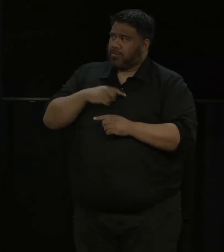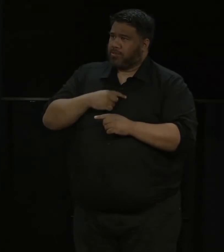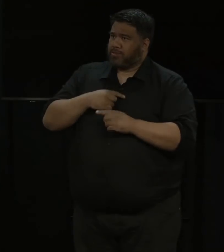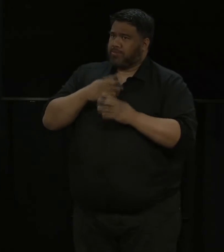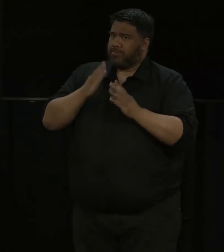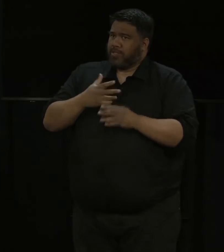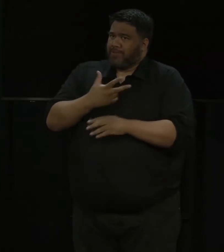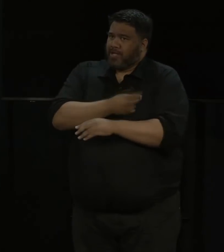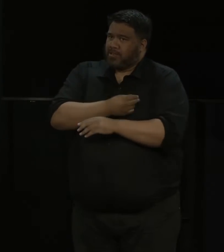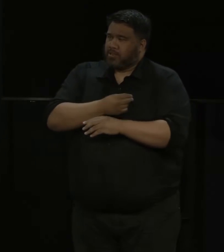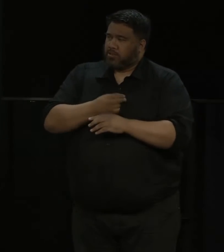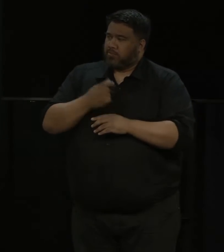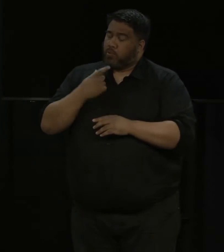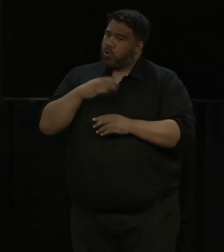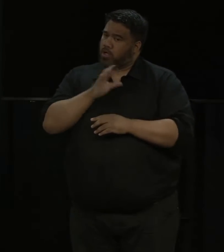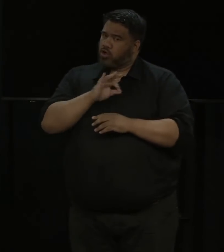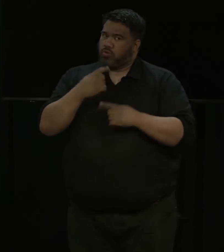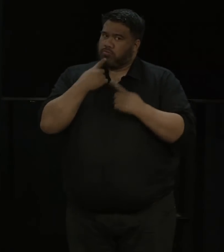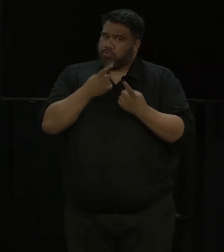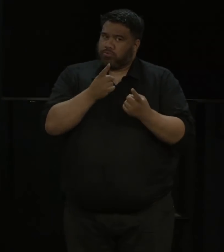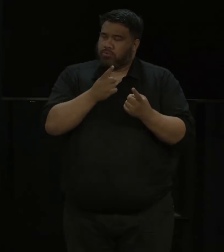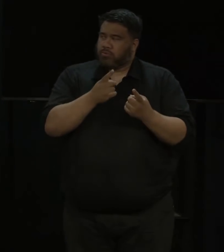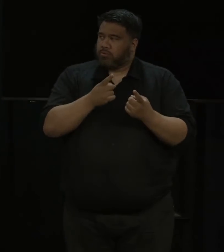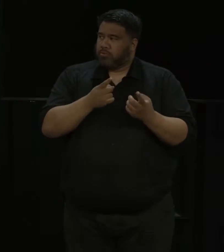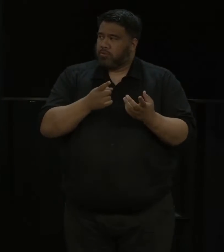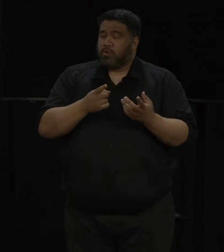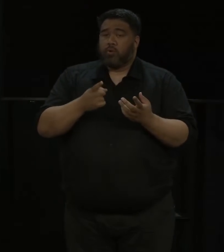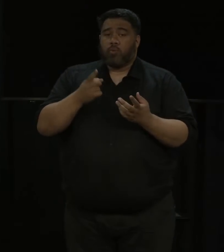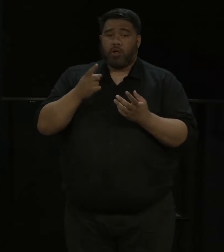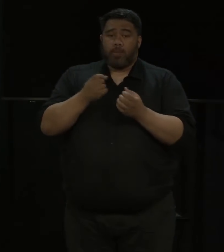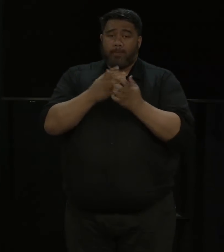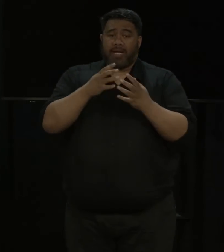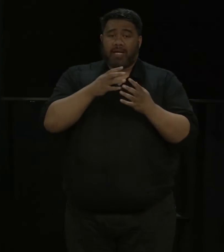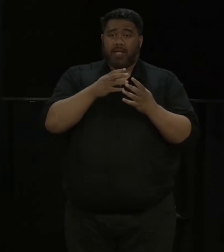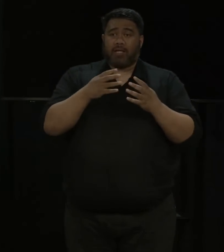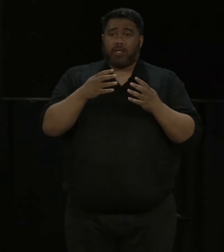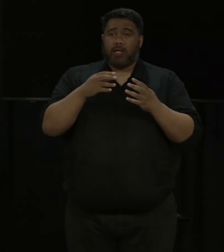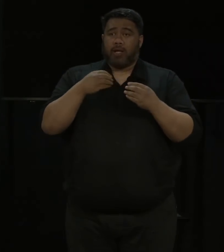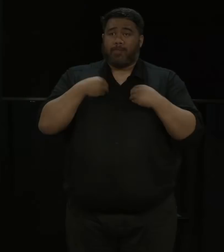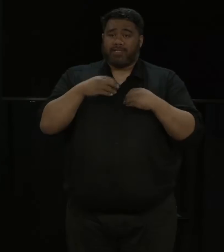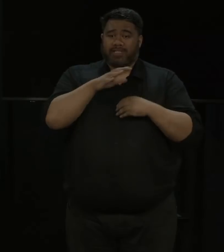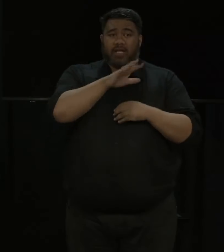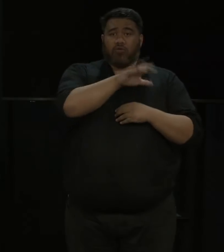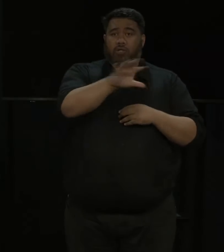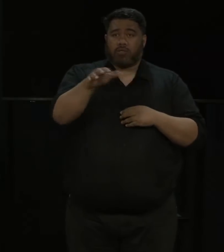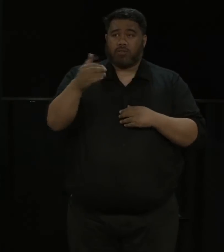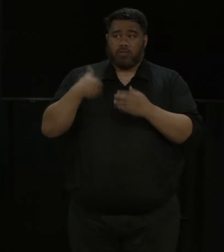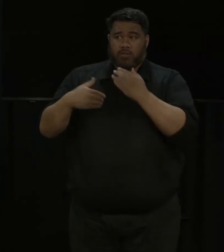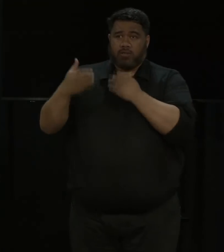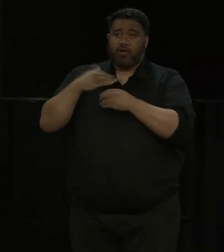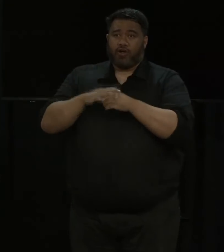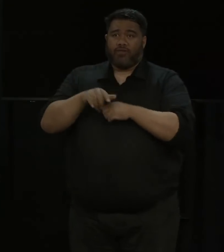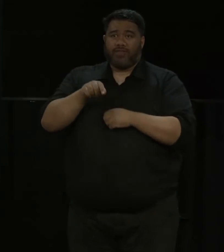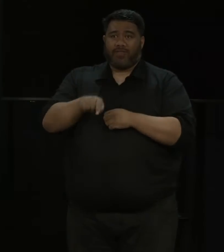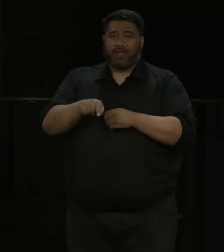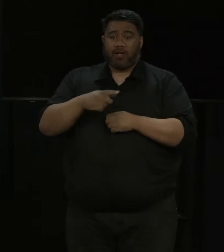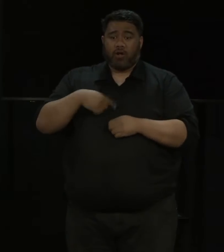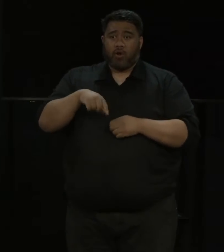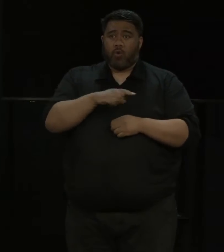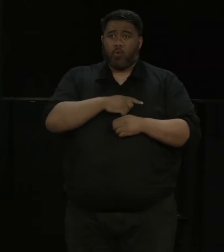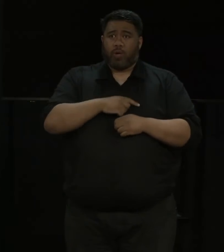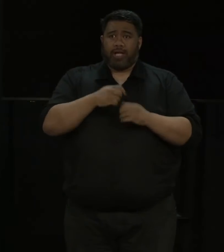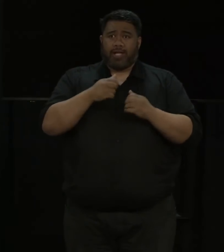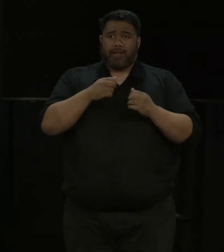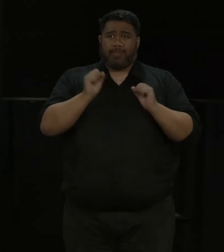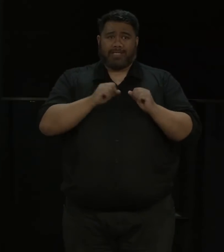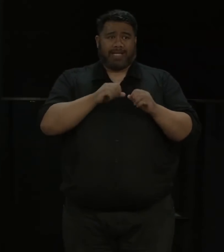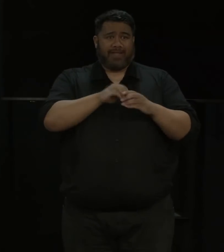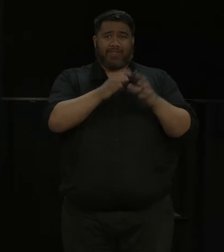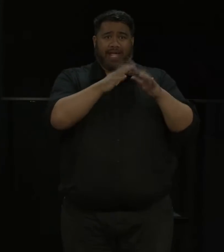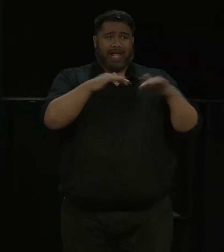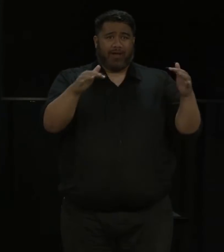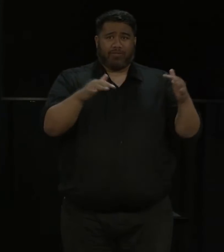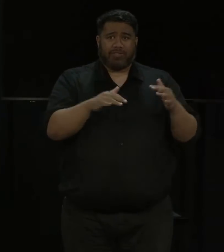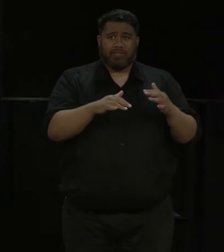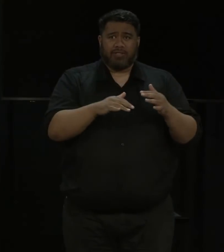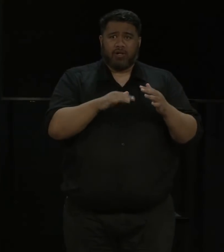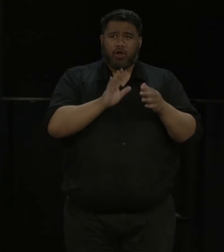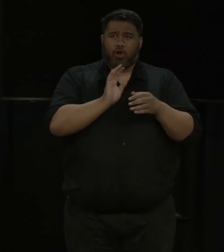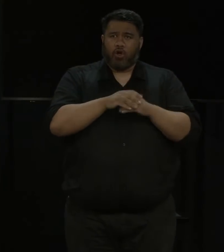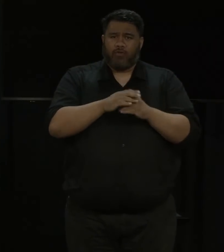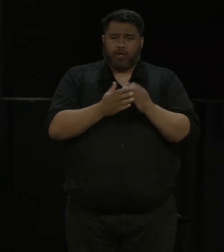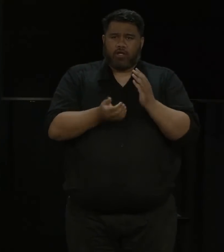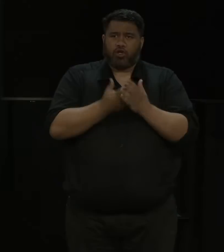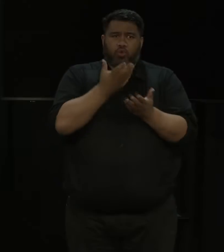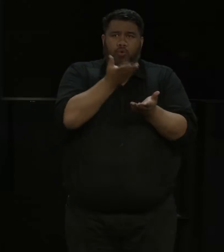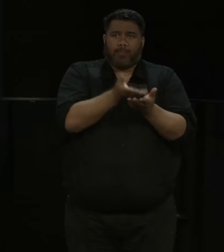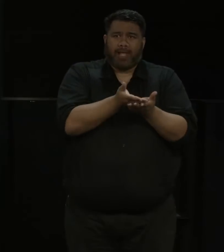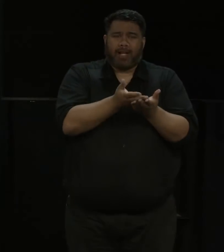understand the entire sector